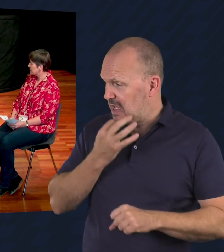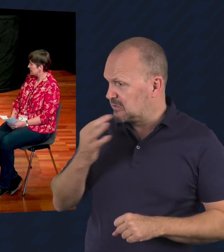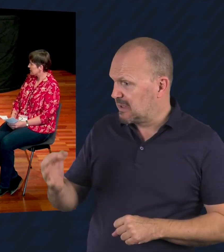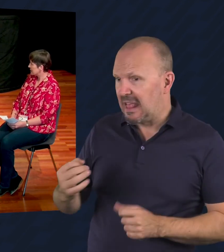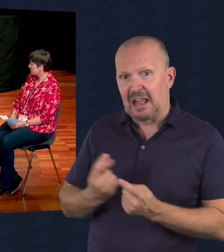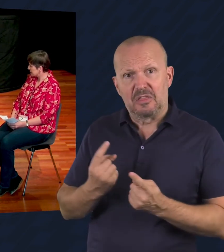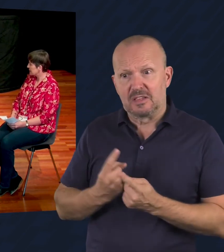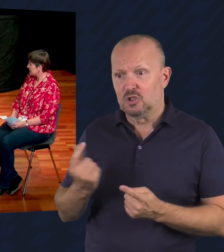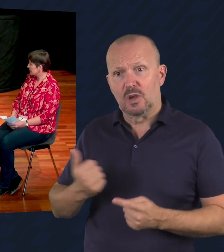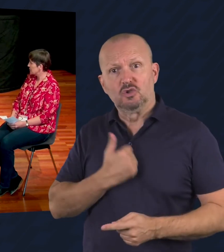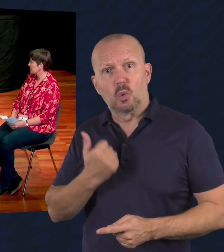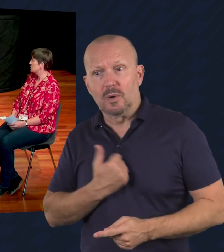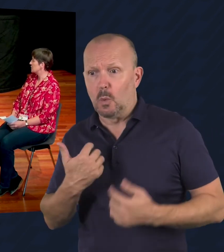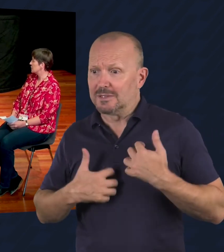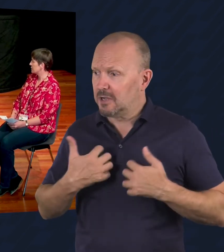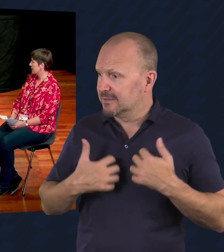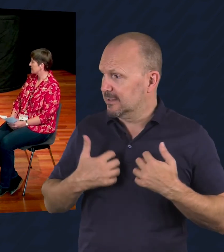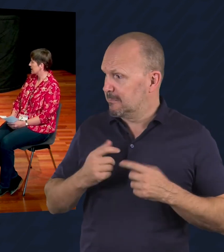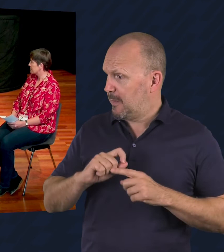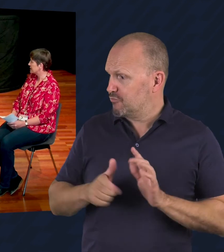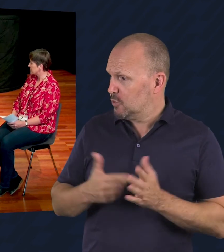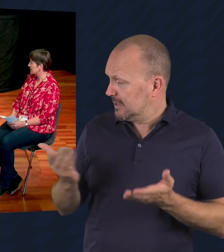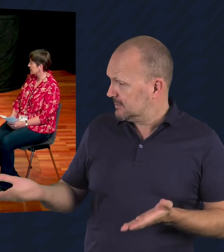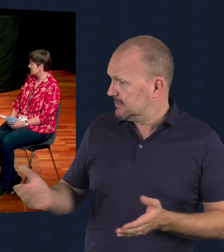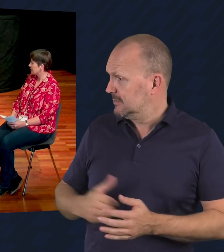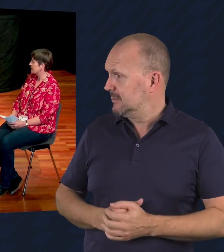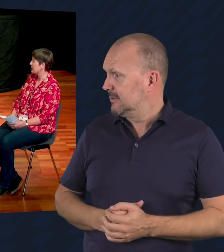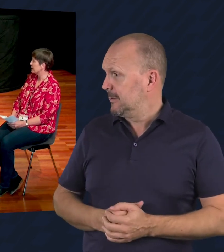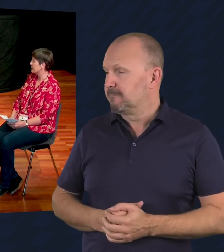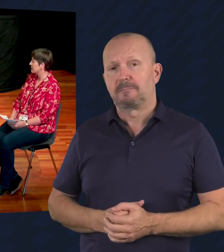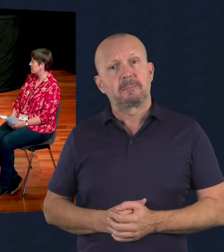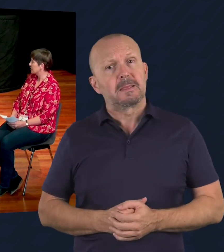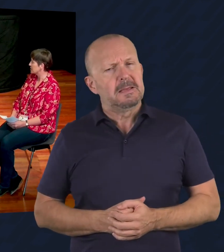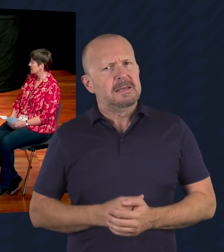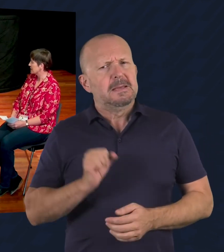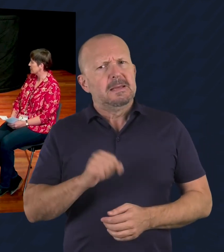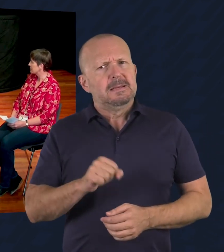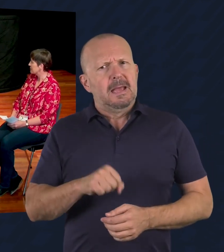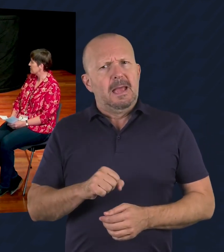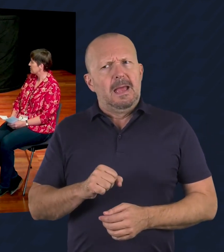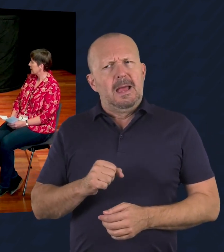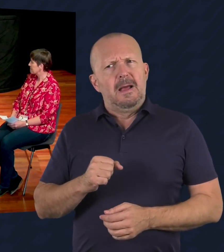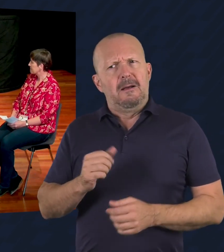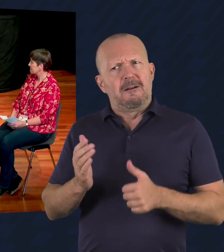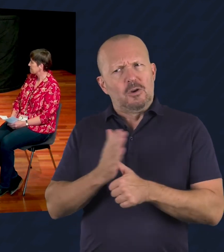was anything, particularly, that you enjoyed or found interesting, exciting about the project itself. Yeah.